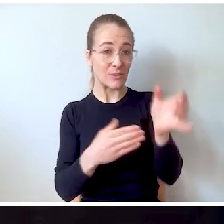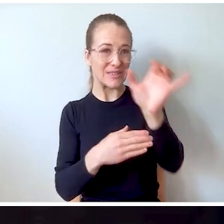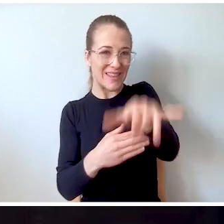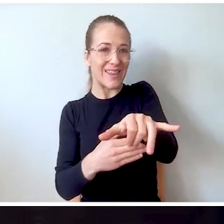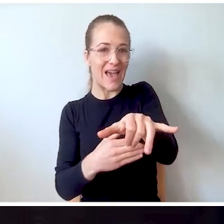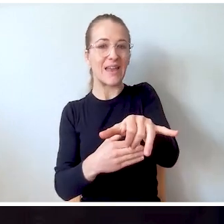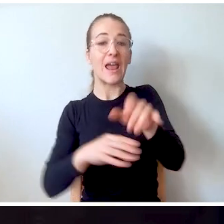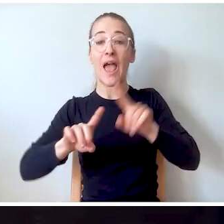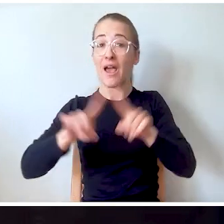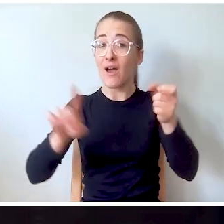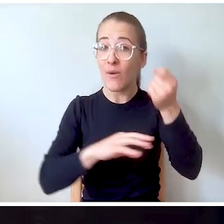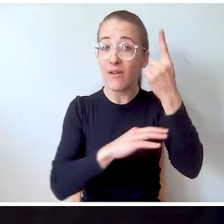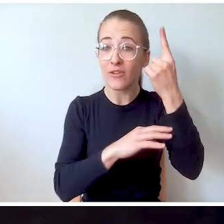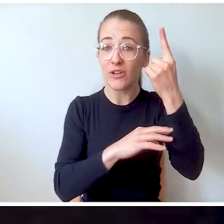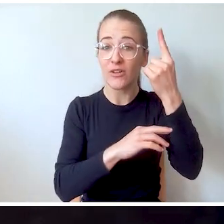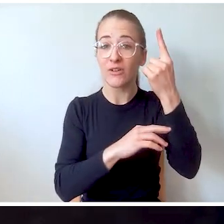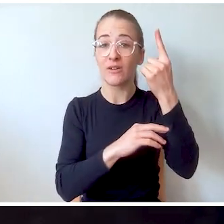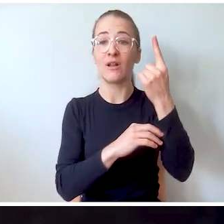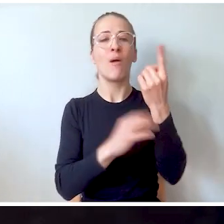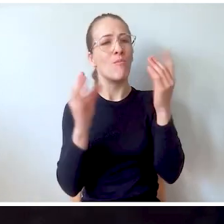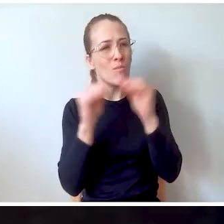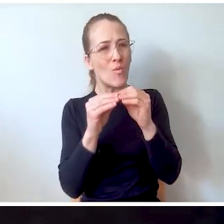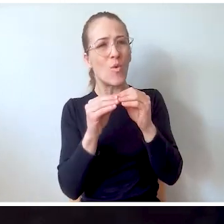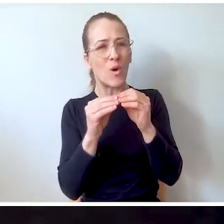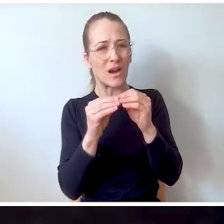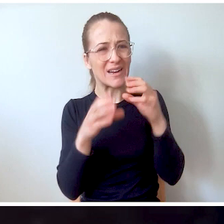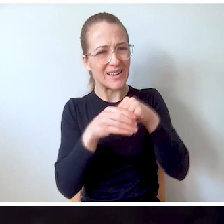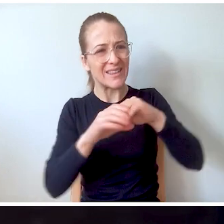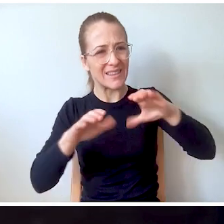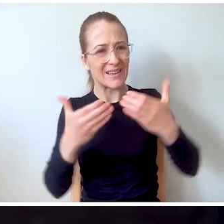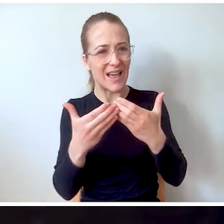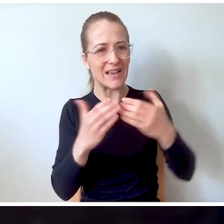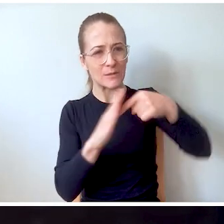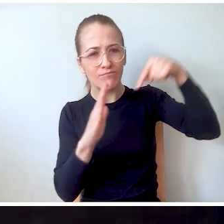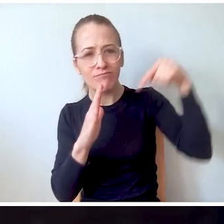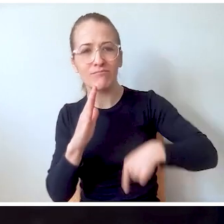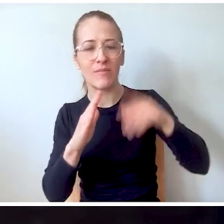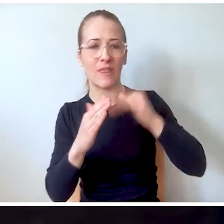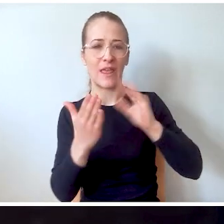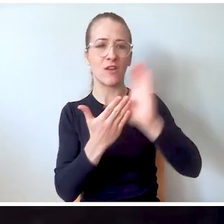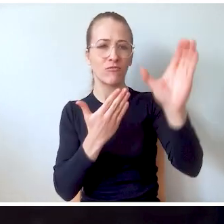however, there's more to that class than just the curriculum.